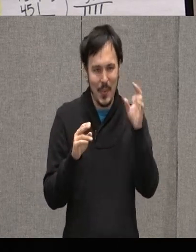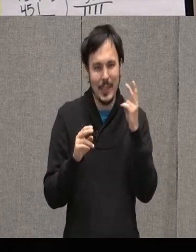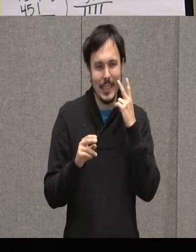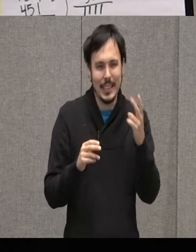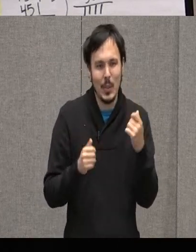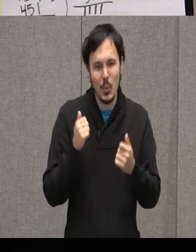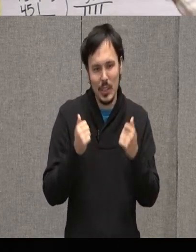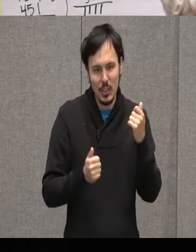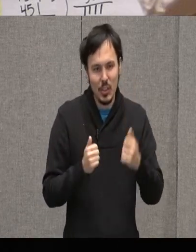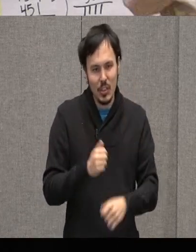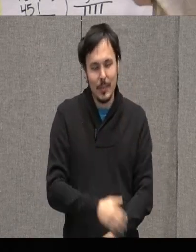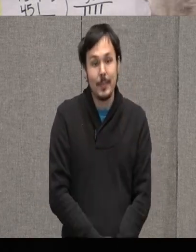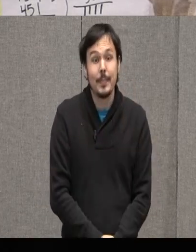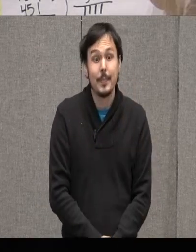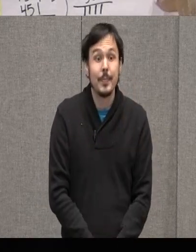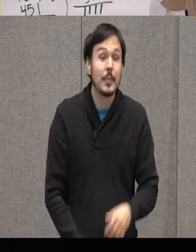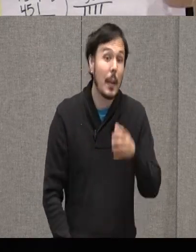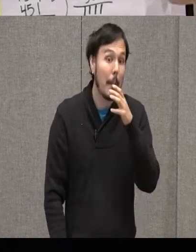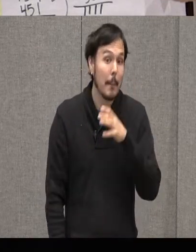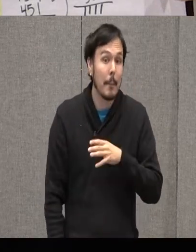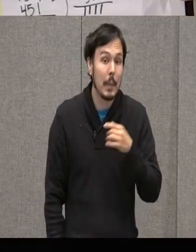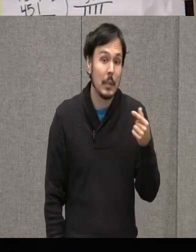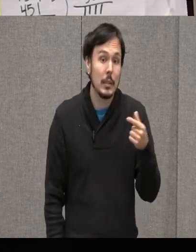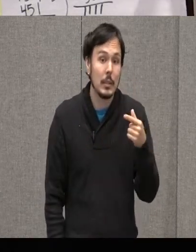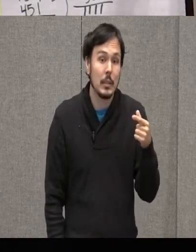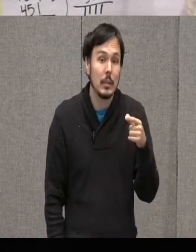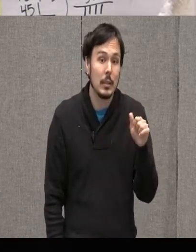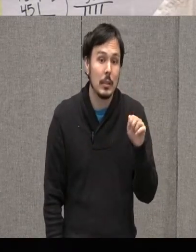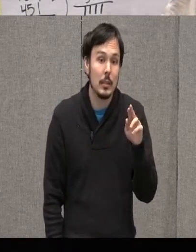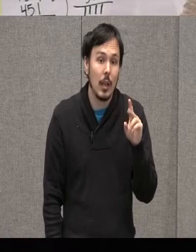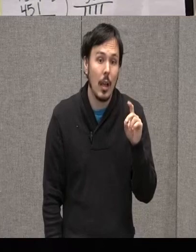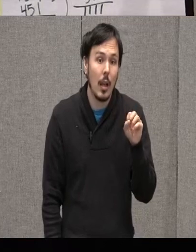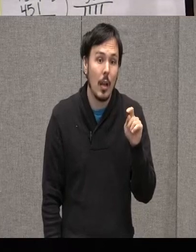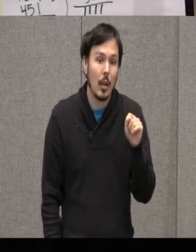All right Miss Gaudet is all ready to come up here.